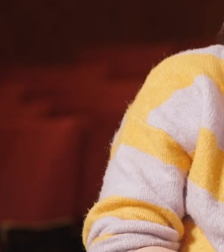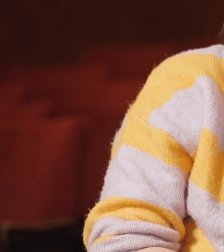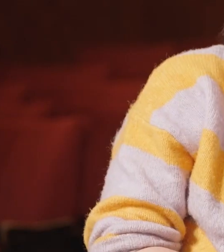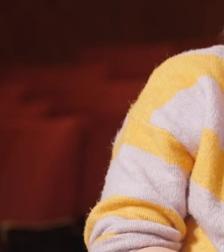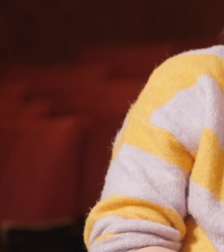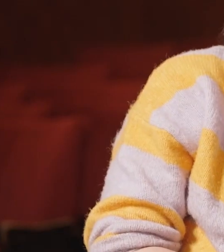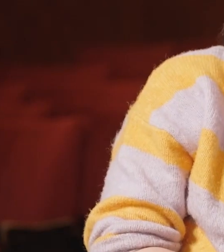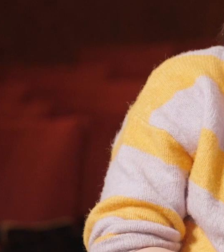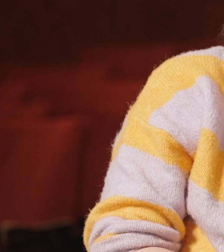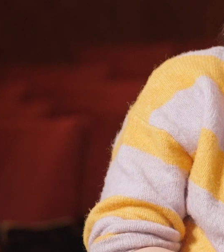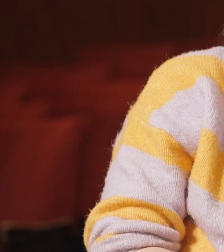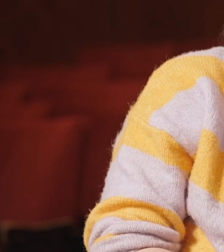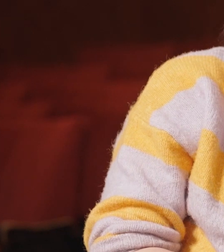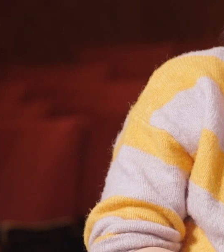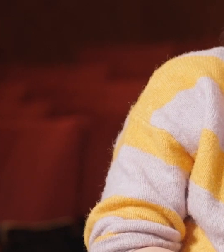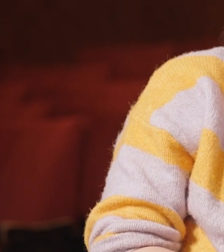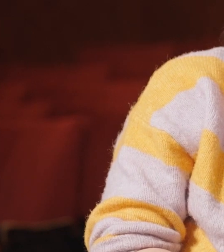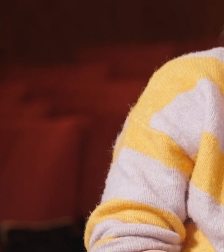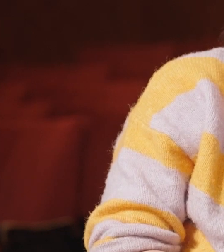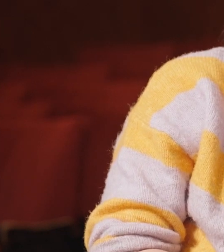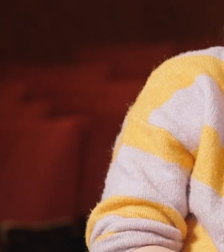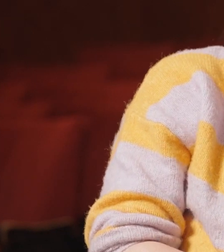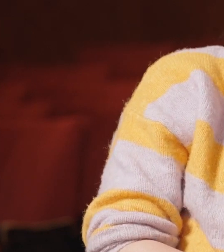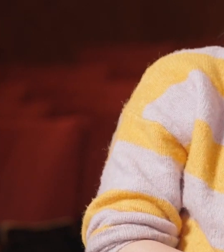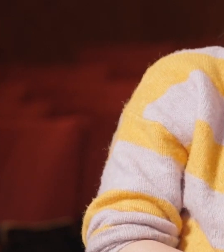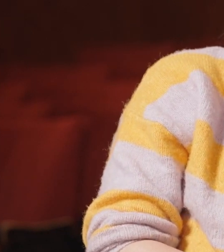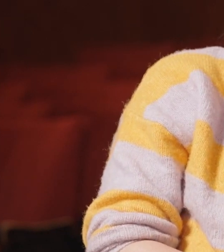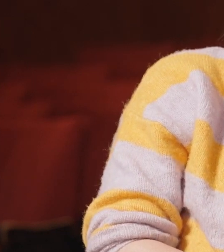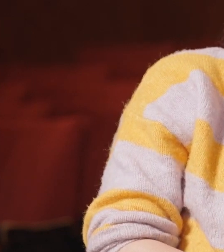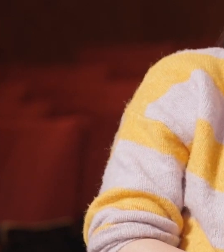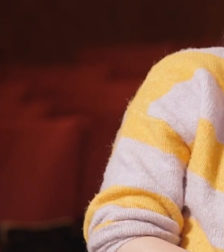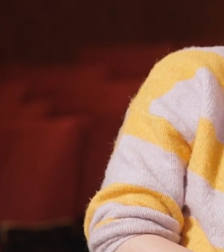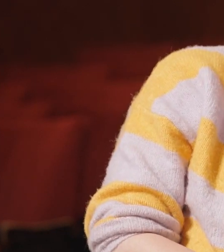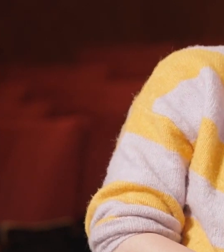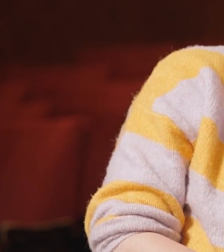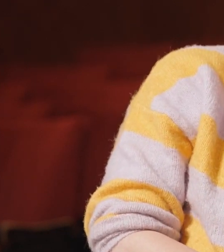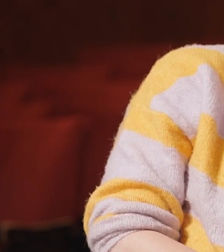Today, I'm wearing black jeans, brown boots, I have a stripy jumper.